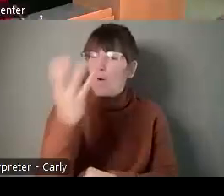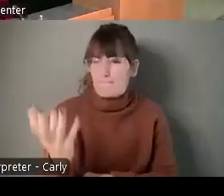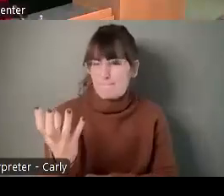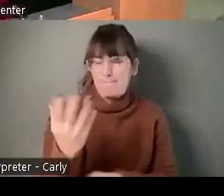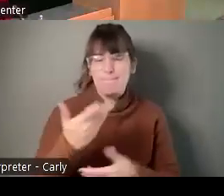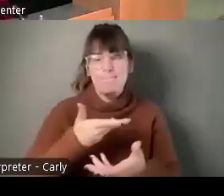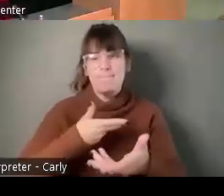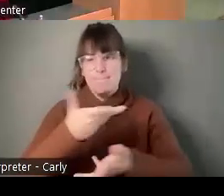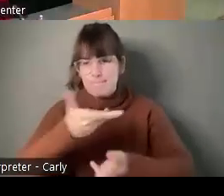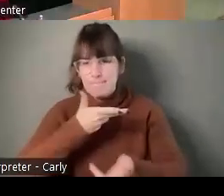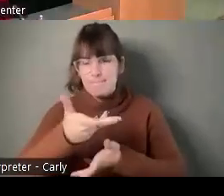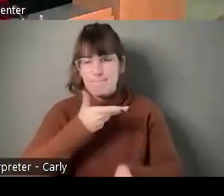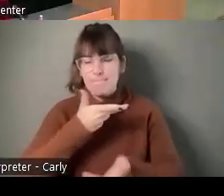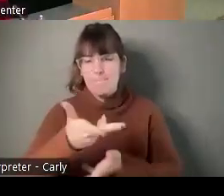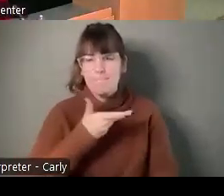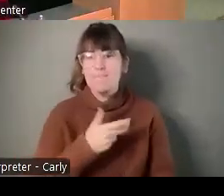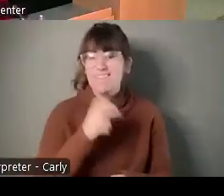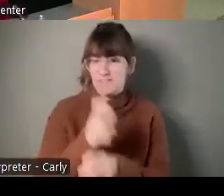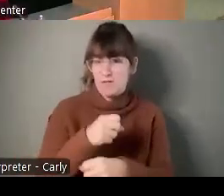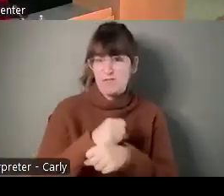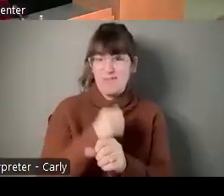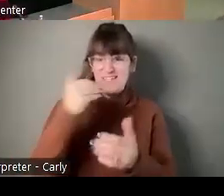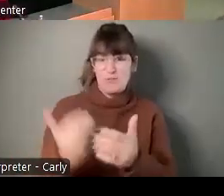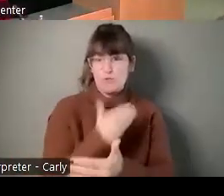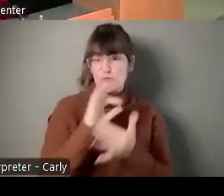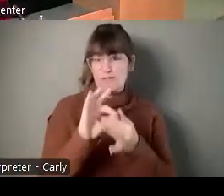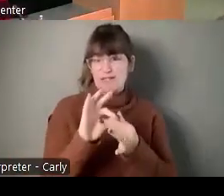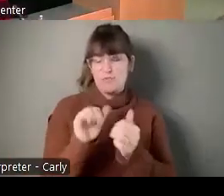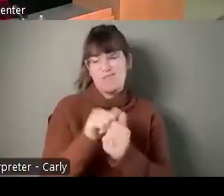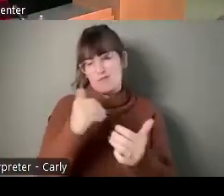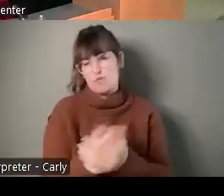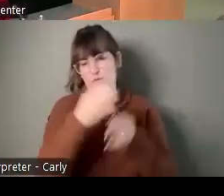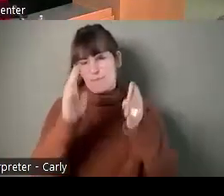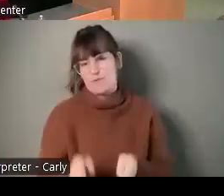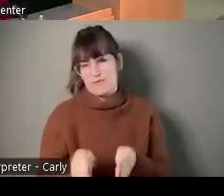it's very hard to make a new connection with a new person. The kids will sometimes say like,